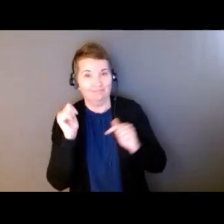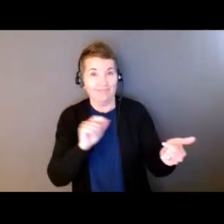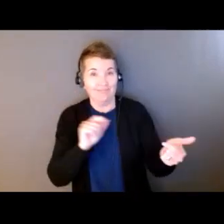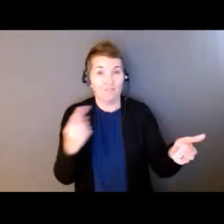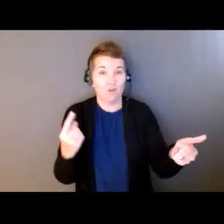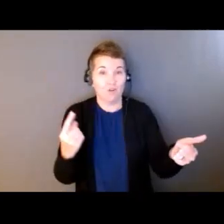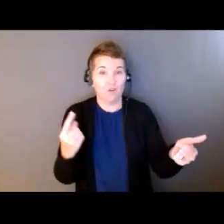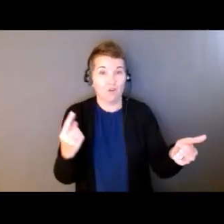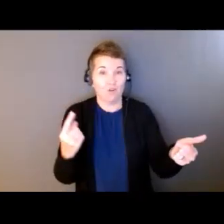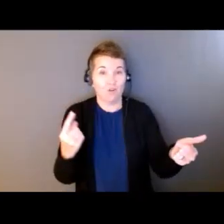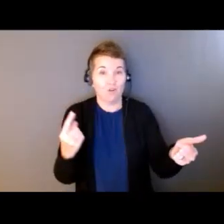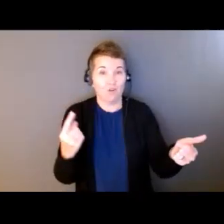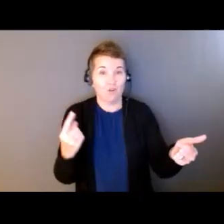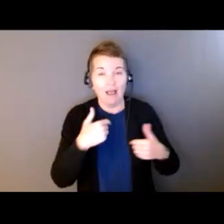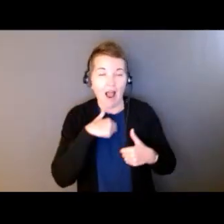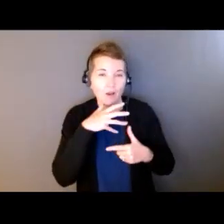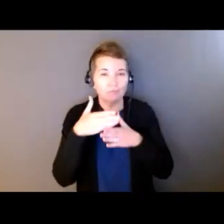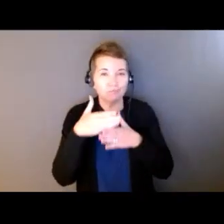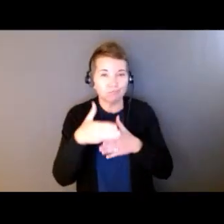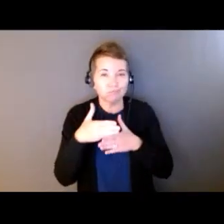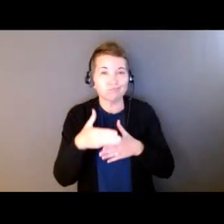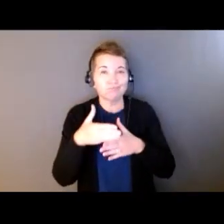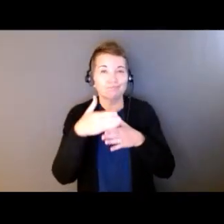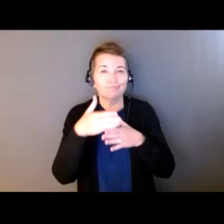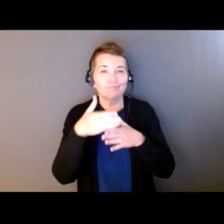little bit more on the application process. Thanks, Nicole.